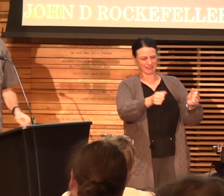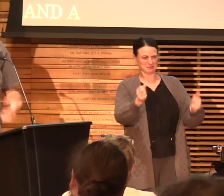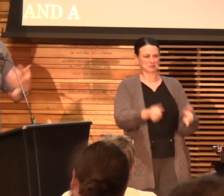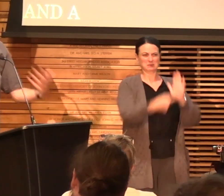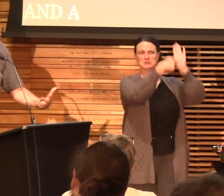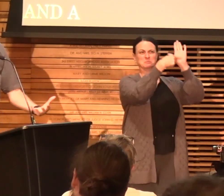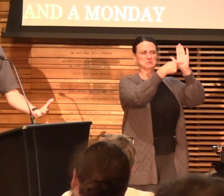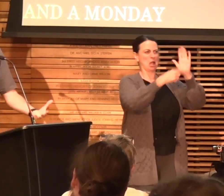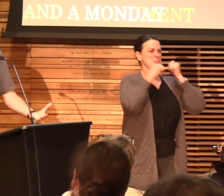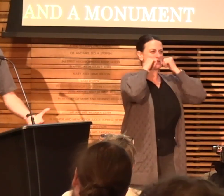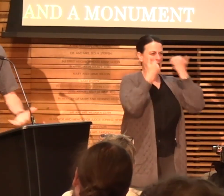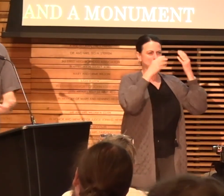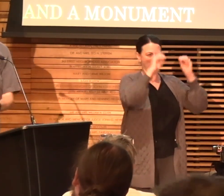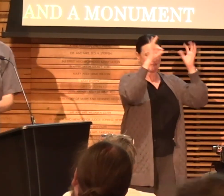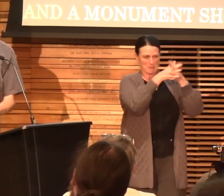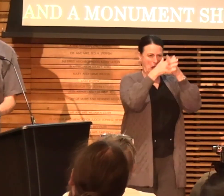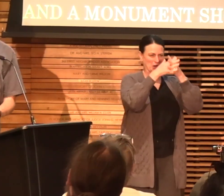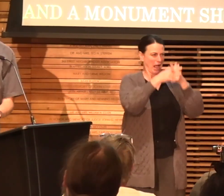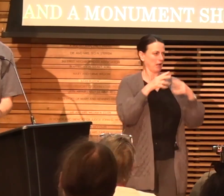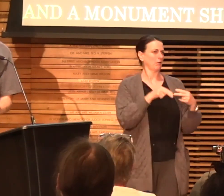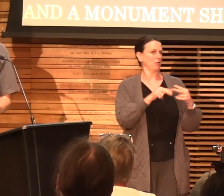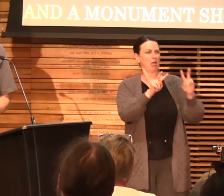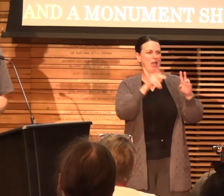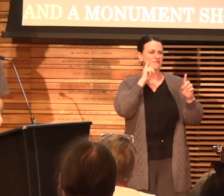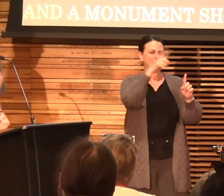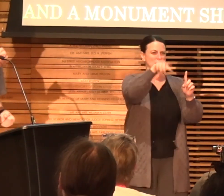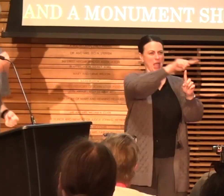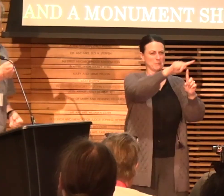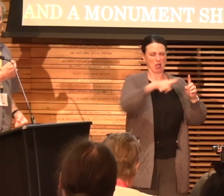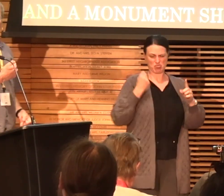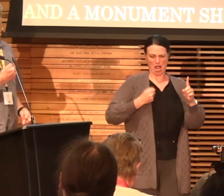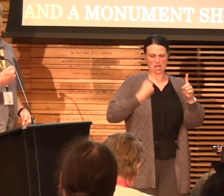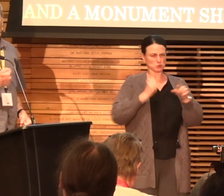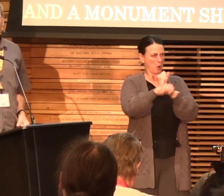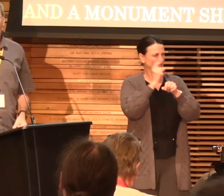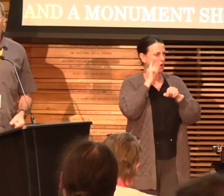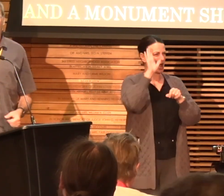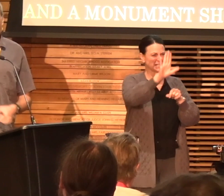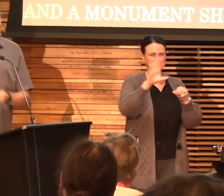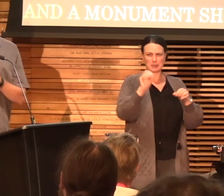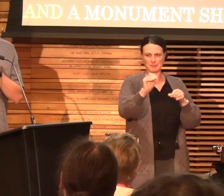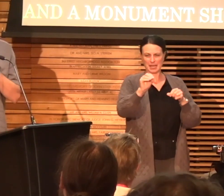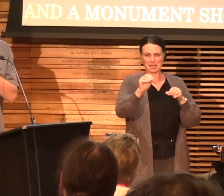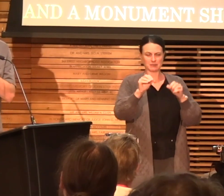called "The Shame of America" after the Ludlow Massacre, where thugs working for his company